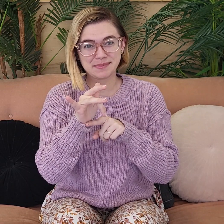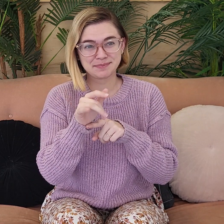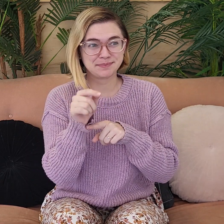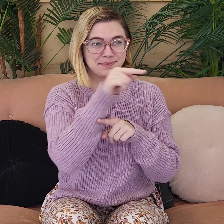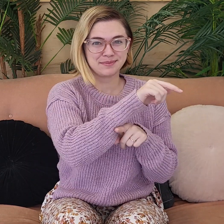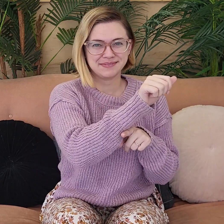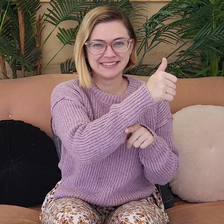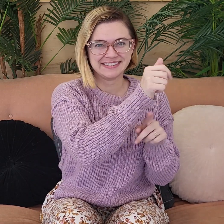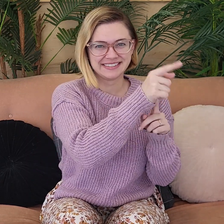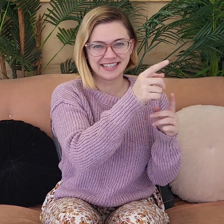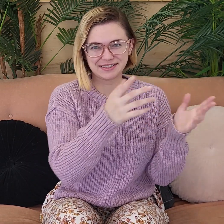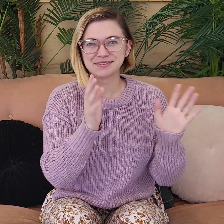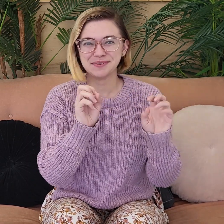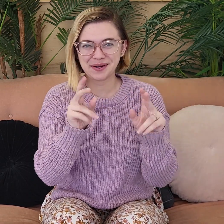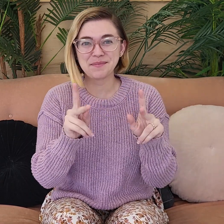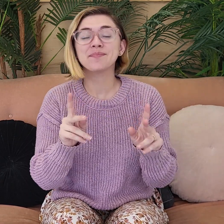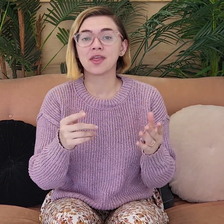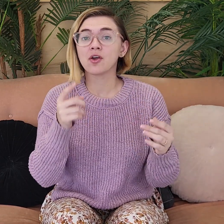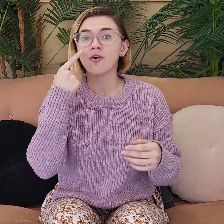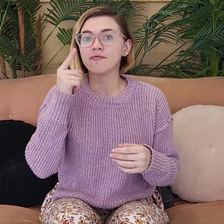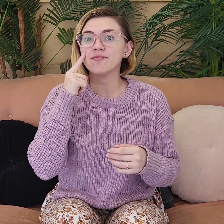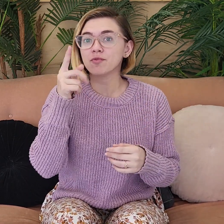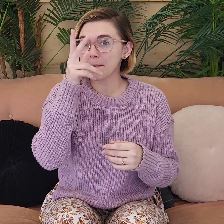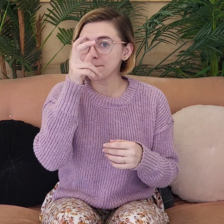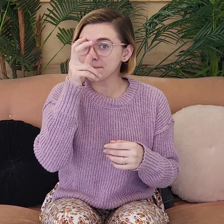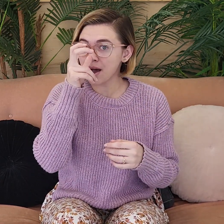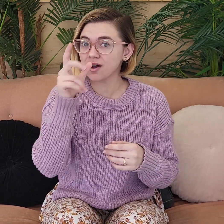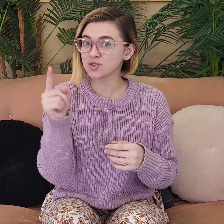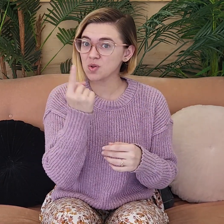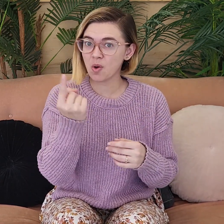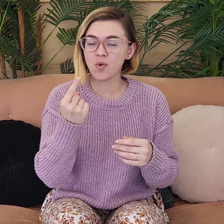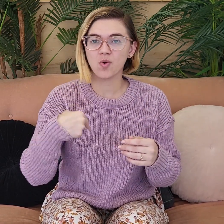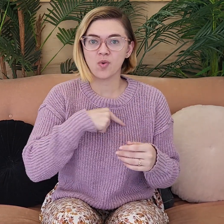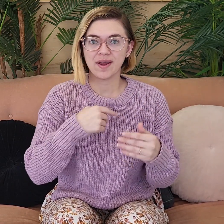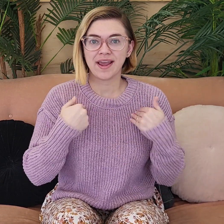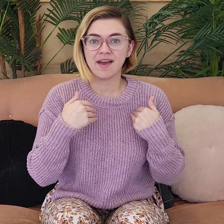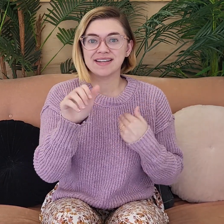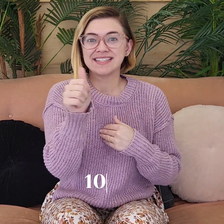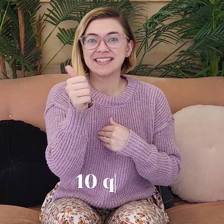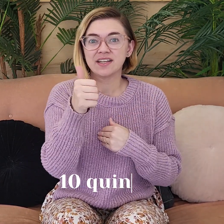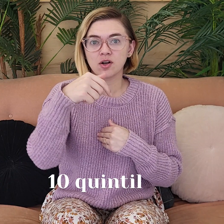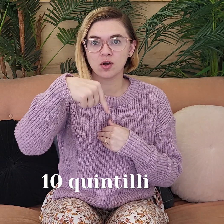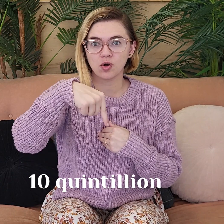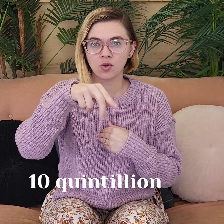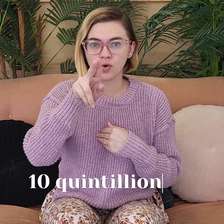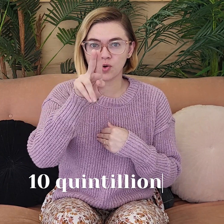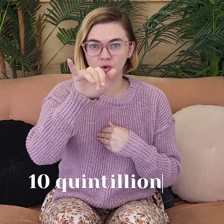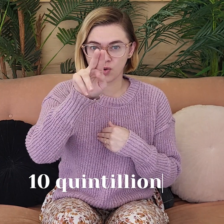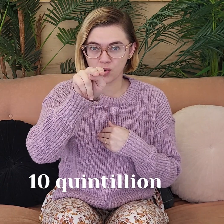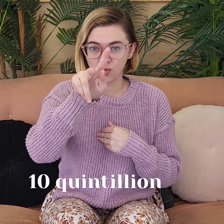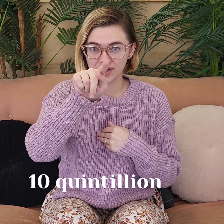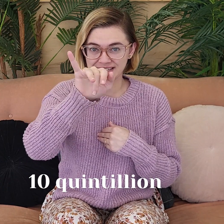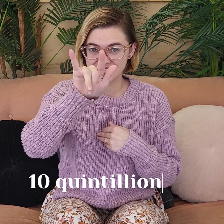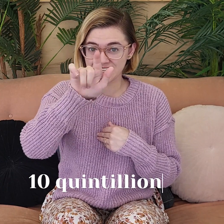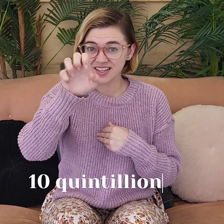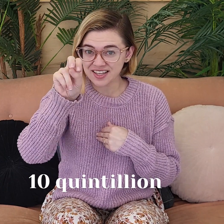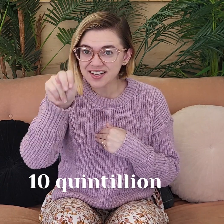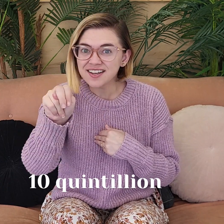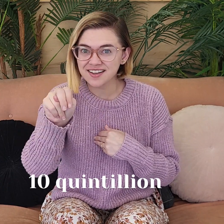recommend skipping ahead about 10 seconds, OK. So for bugs alone we have 10 Quintillion.